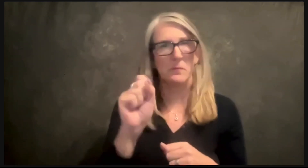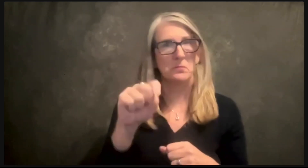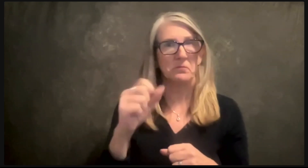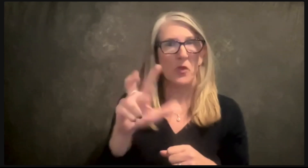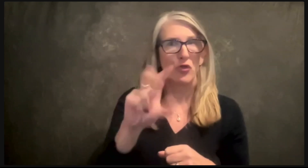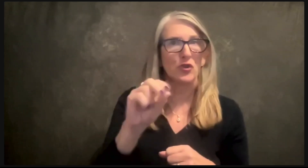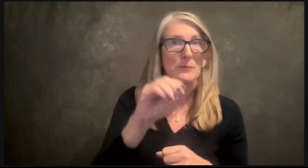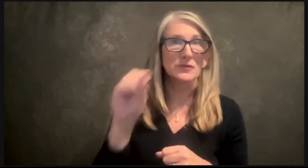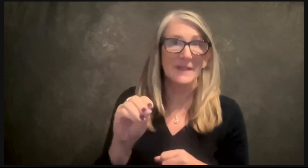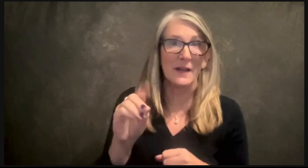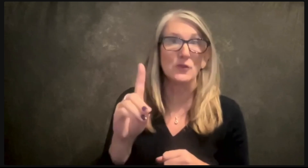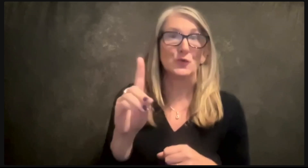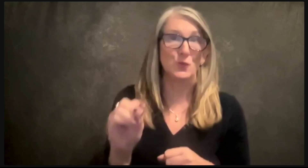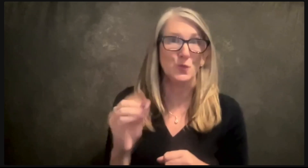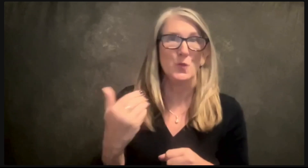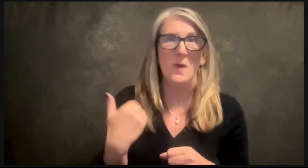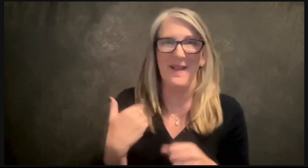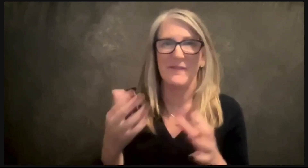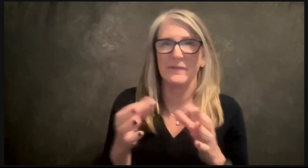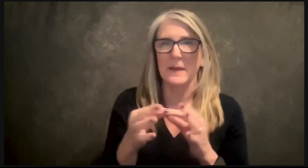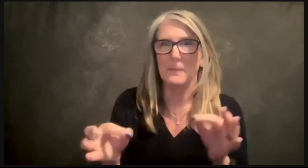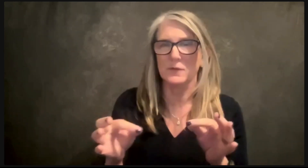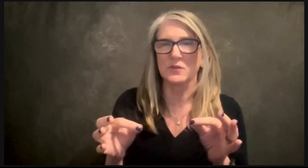And about 30% of the people said they